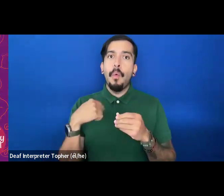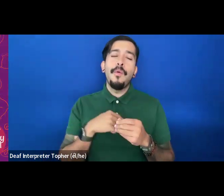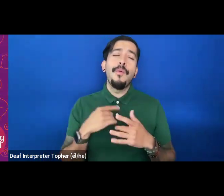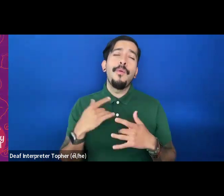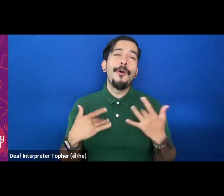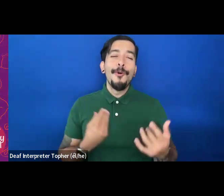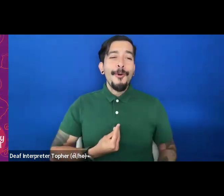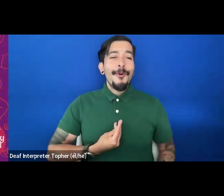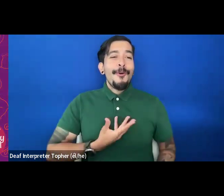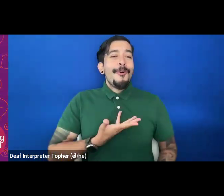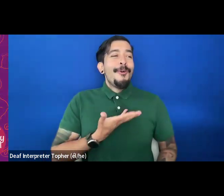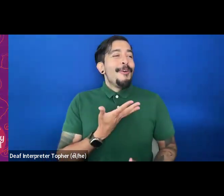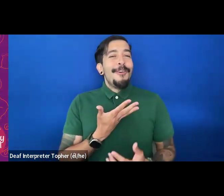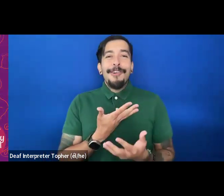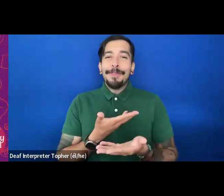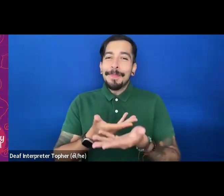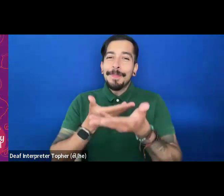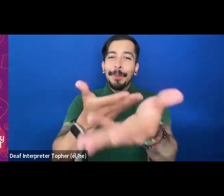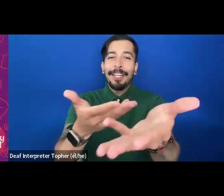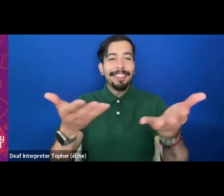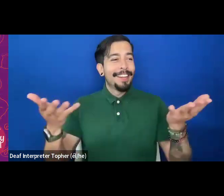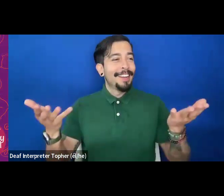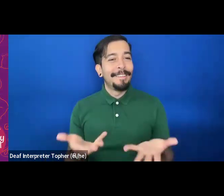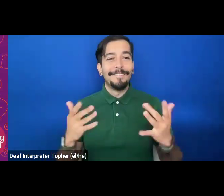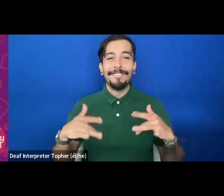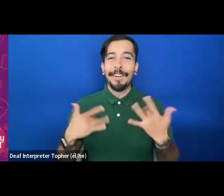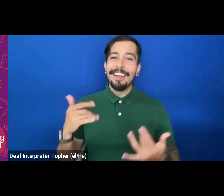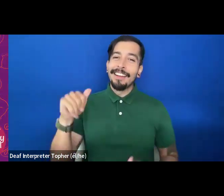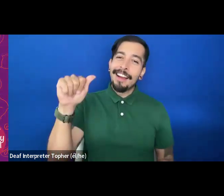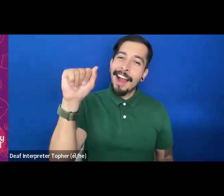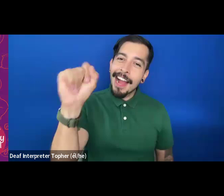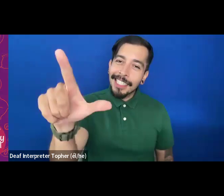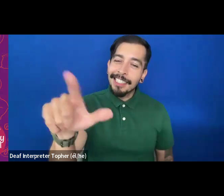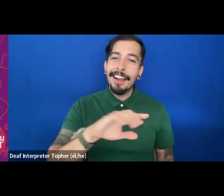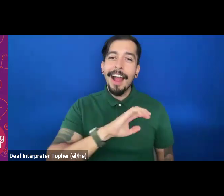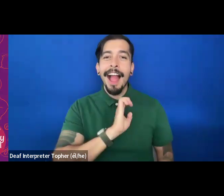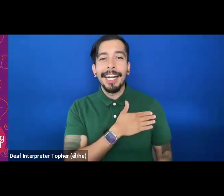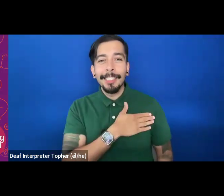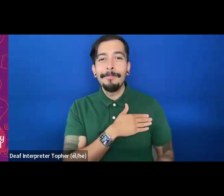in Spanish, and in English, and we have already activated